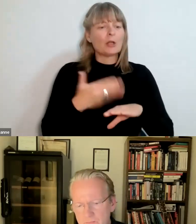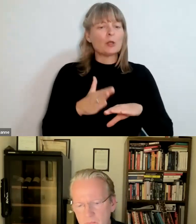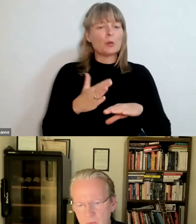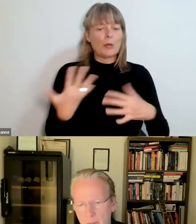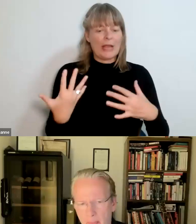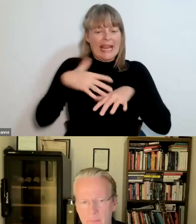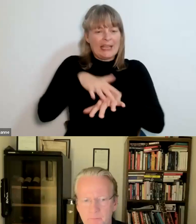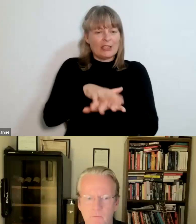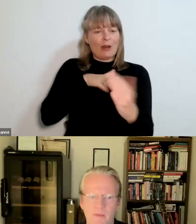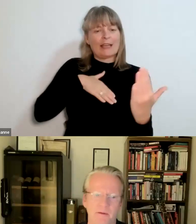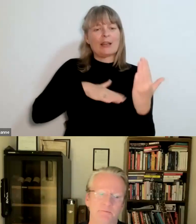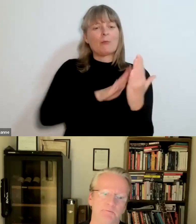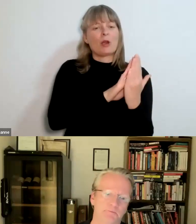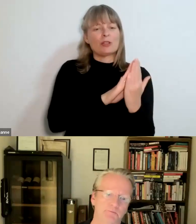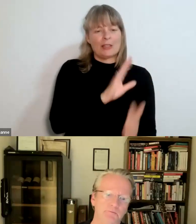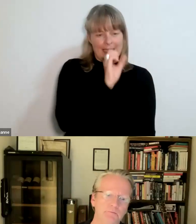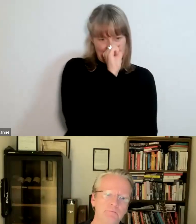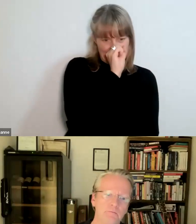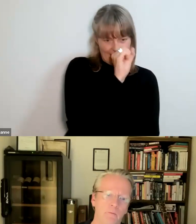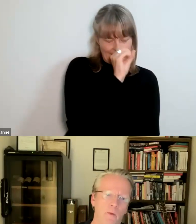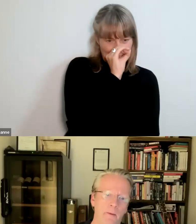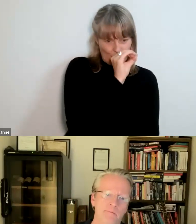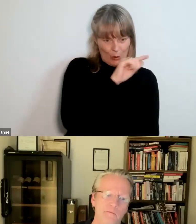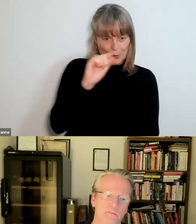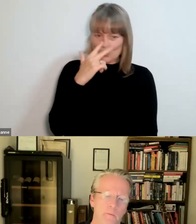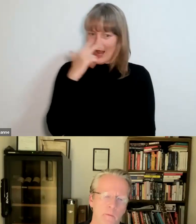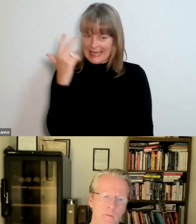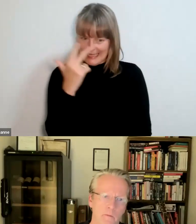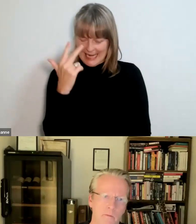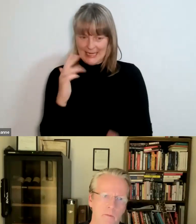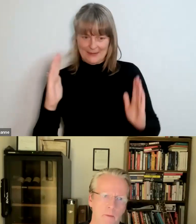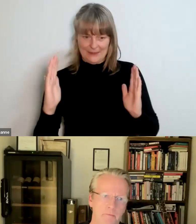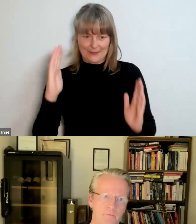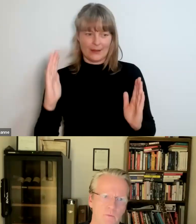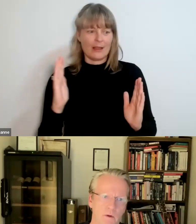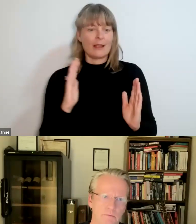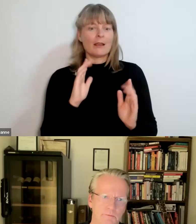schools, and even starting way back in childcare. And they built a zero – 18 integrated